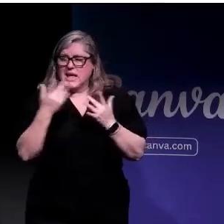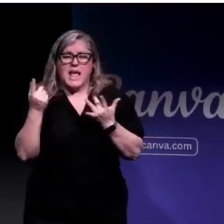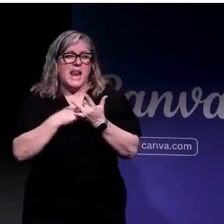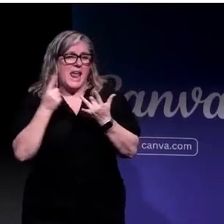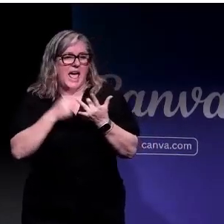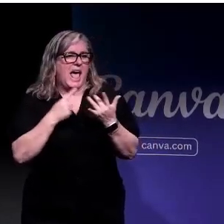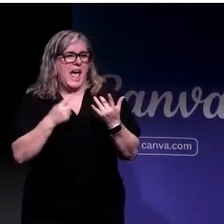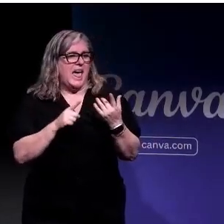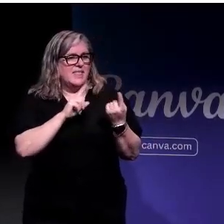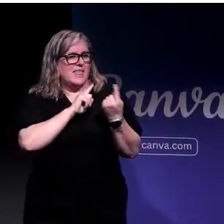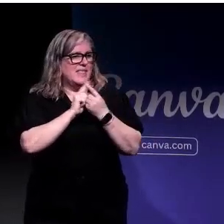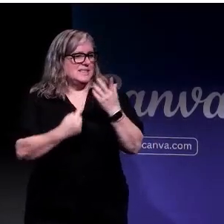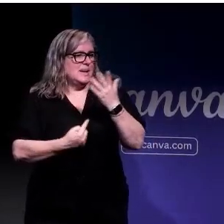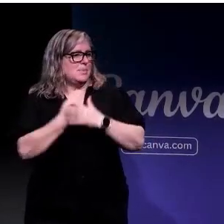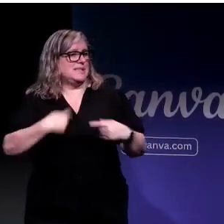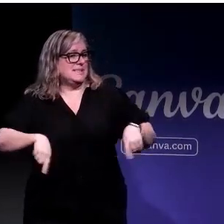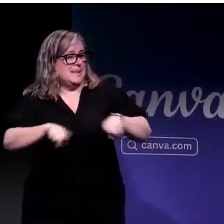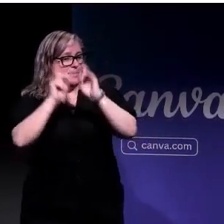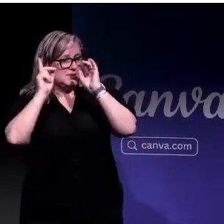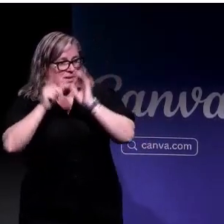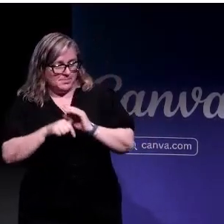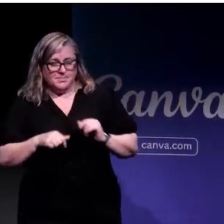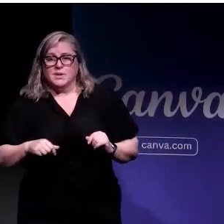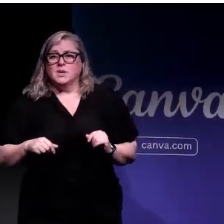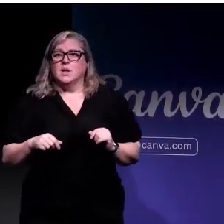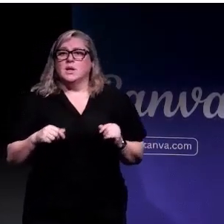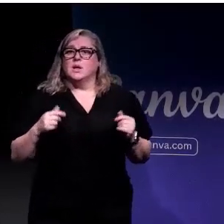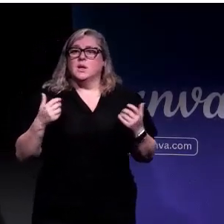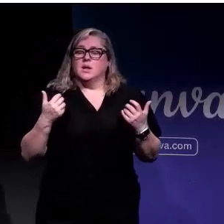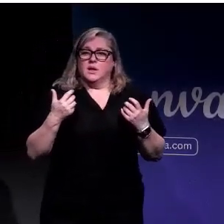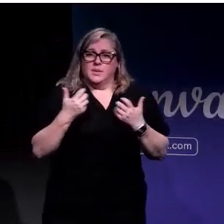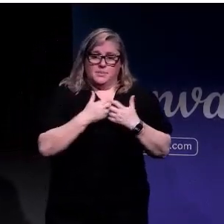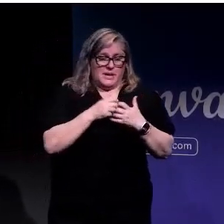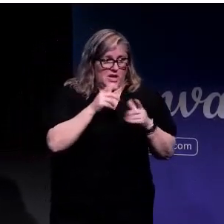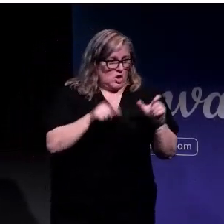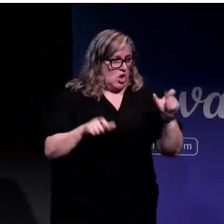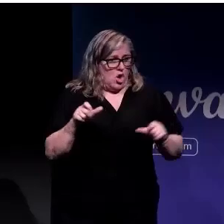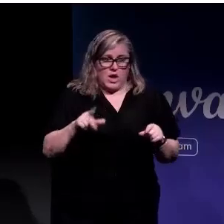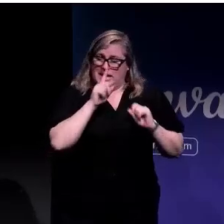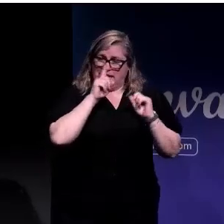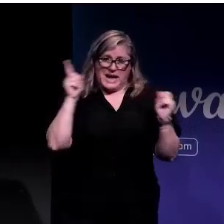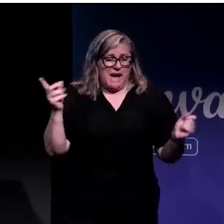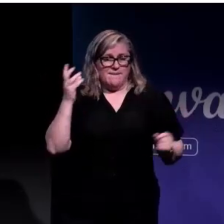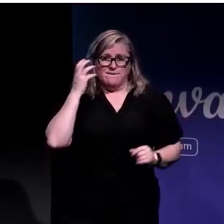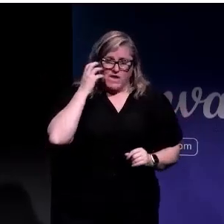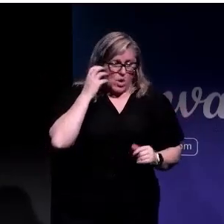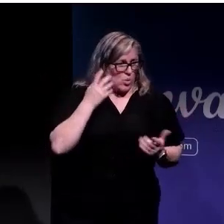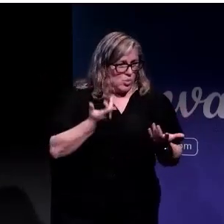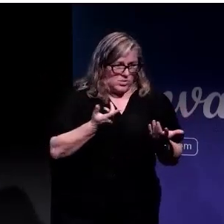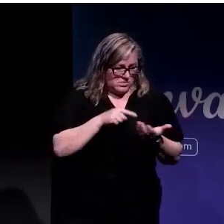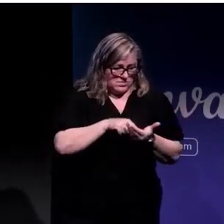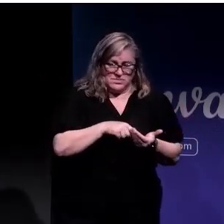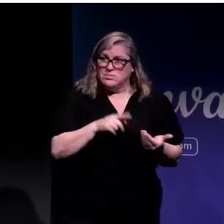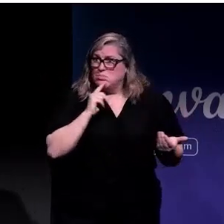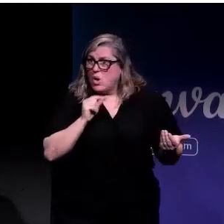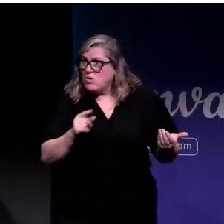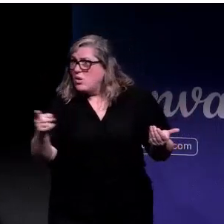So if we think about digital access, we know many of our clients don't have access to their own phone, they could be borrowing someone's phone, they may